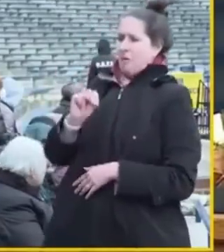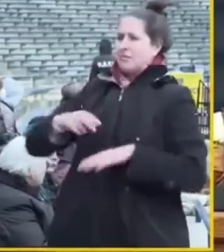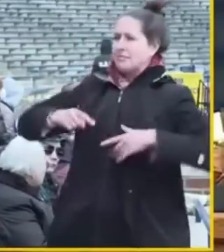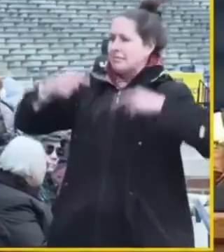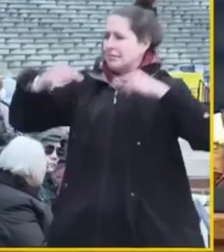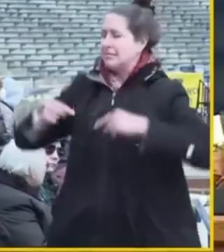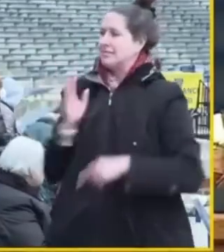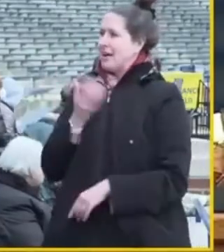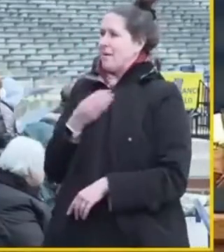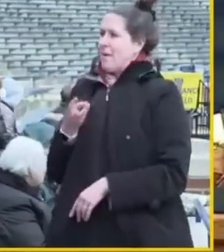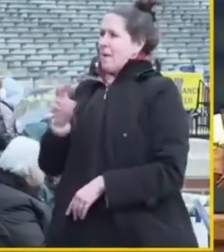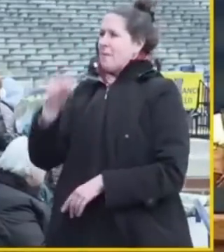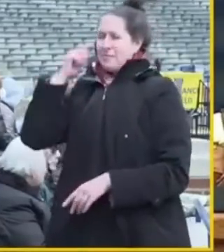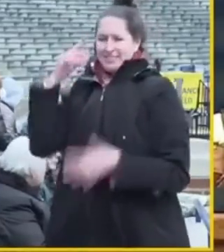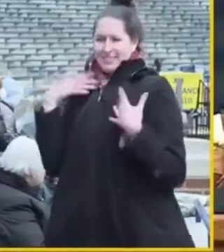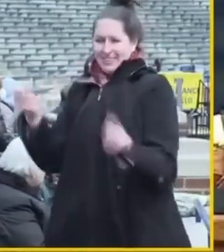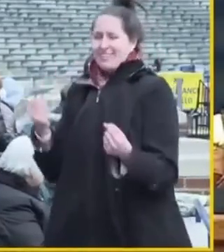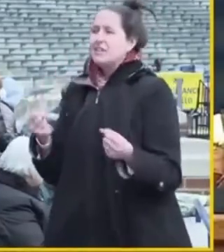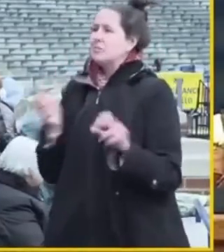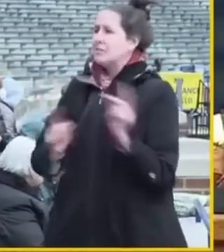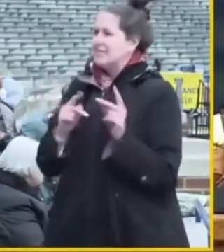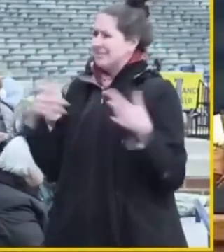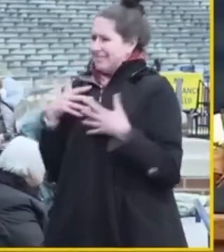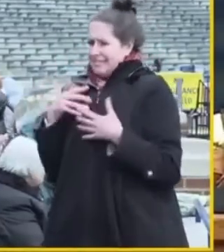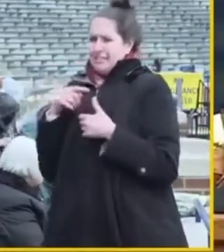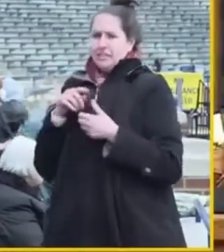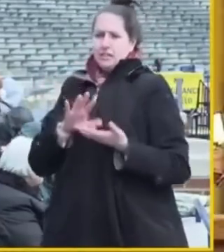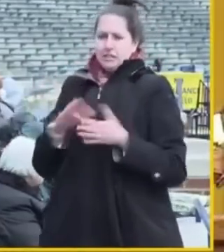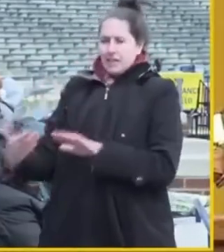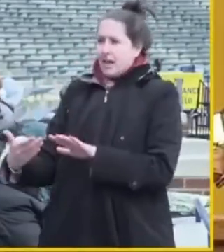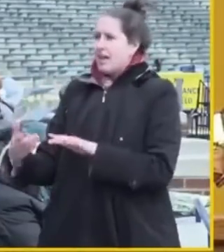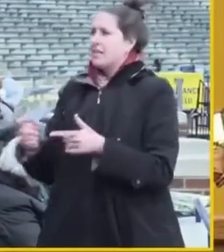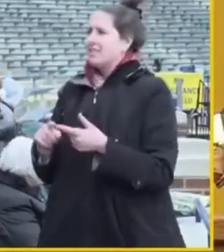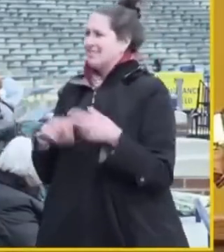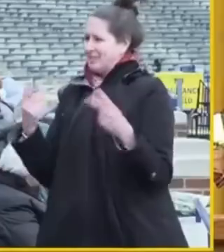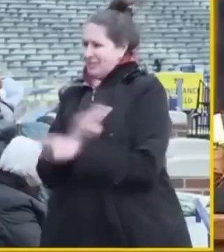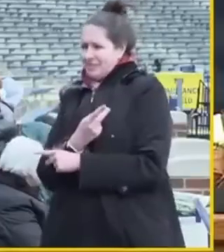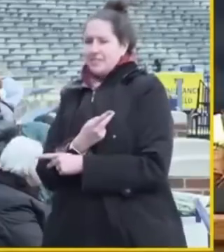People are afraid of death and even worse, afraid of life.